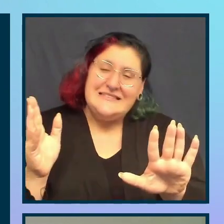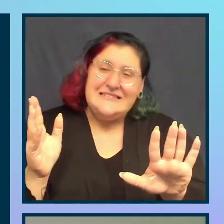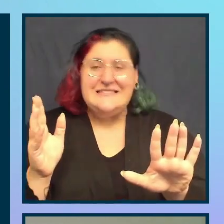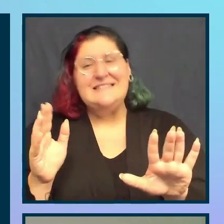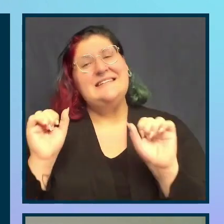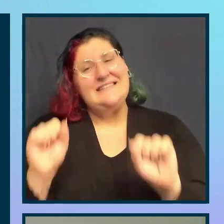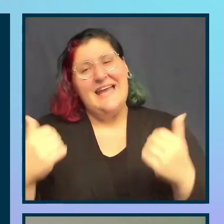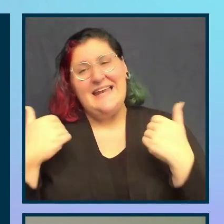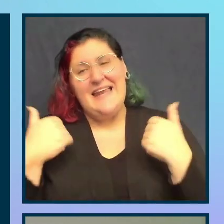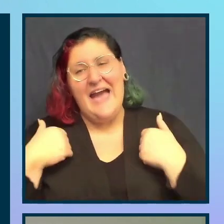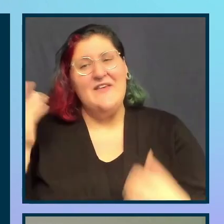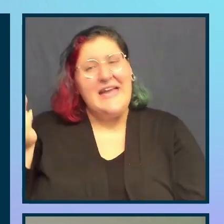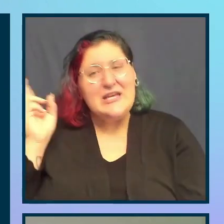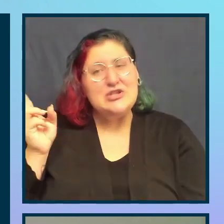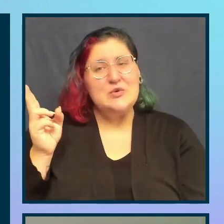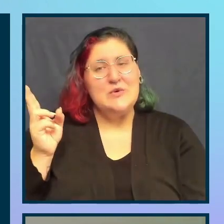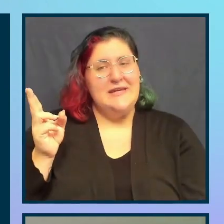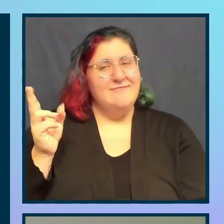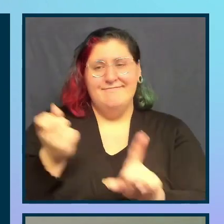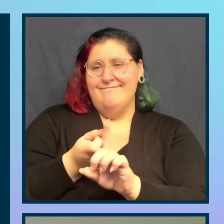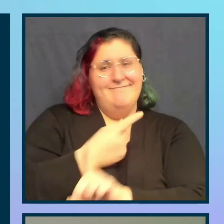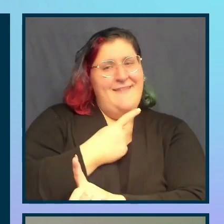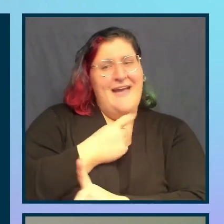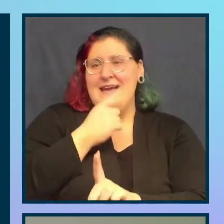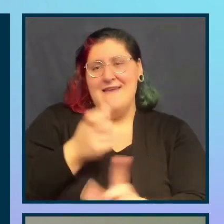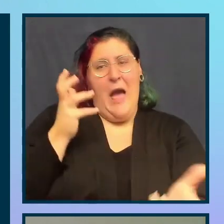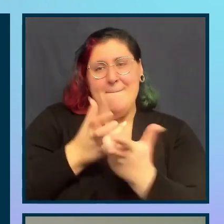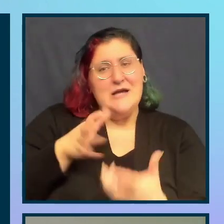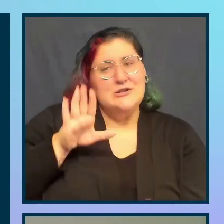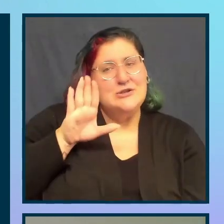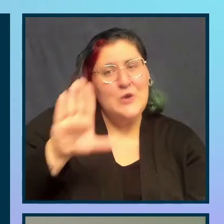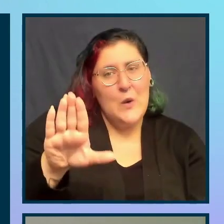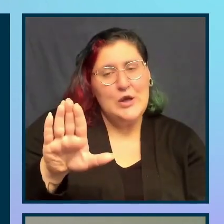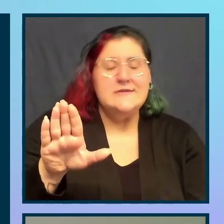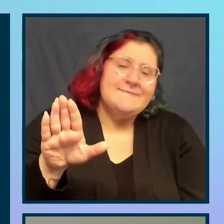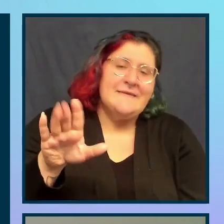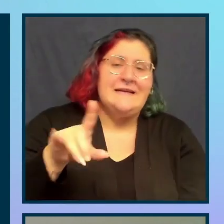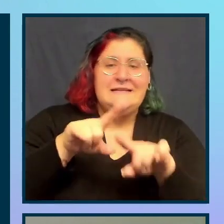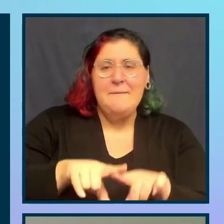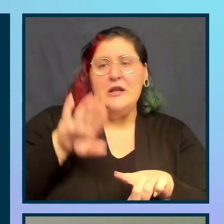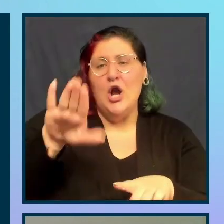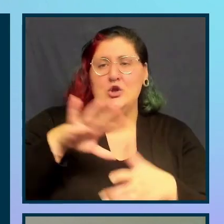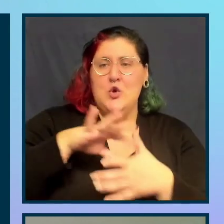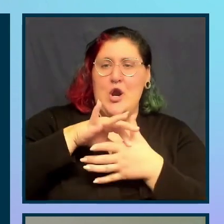and the solutions that they decided might not make sense for you, depending on your context and what you're working with.